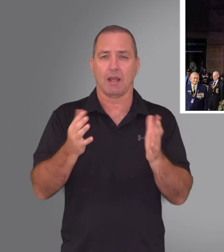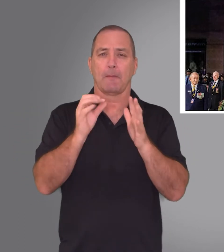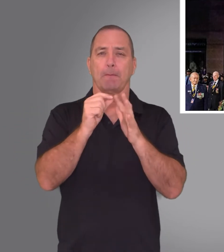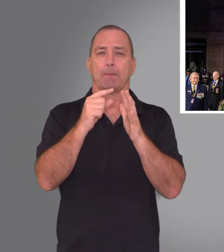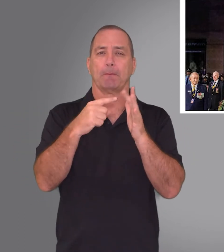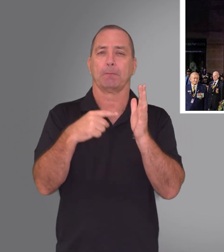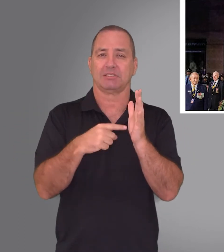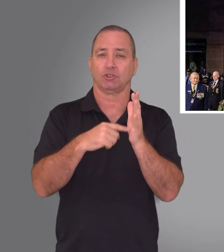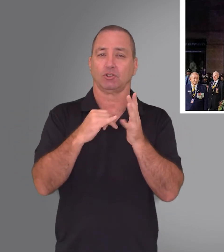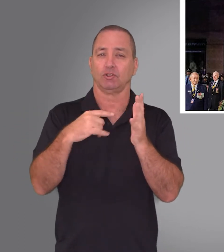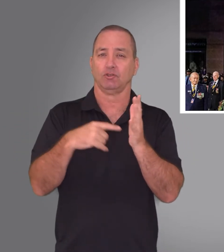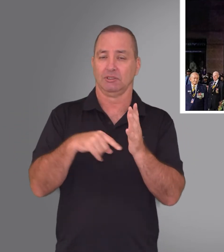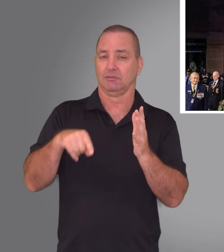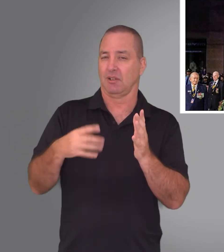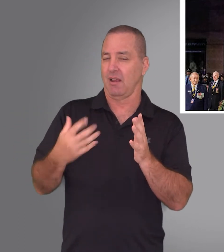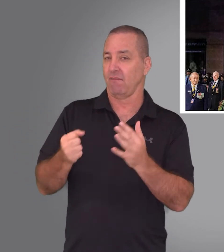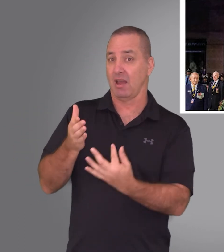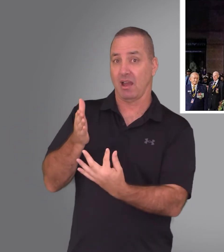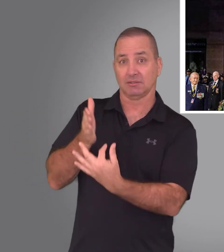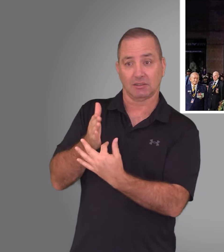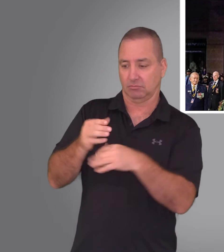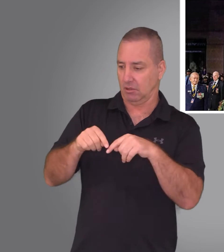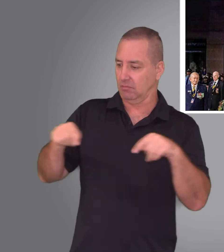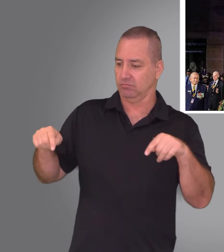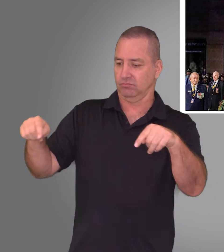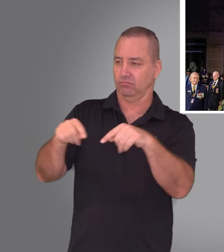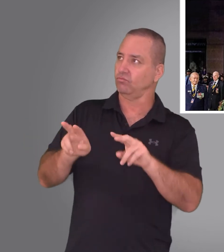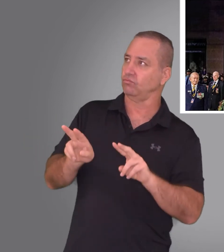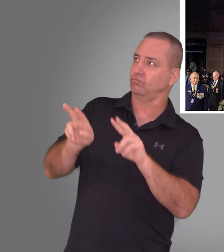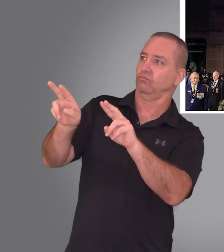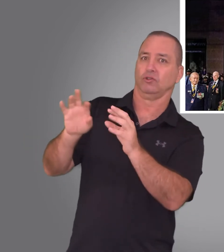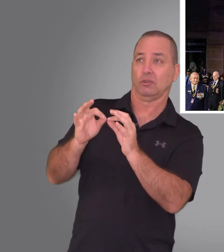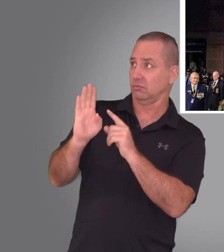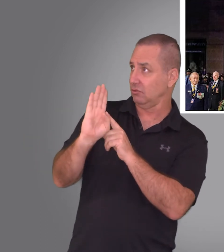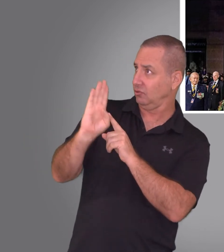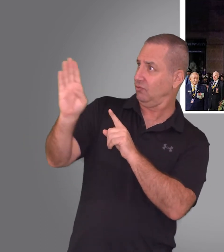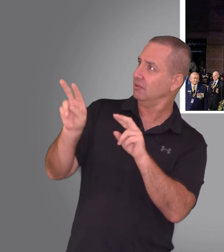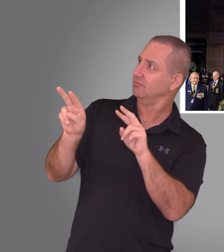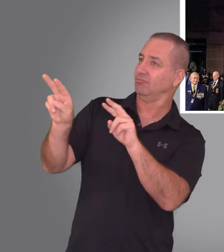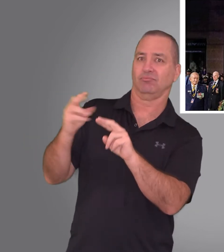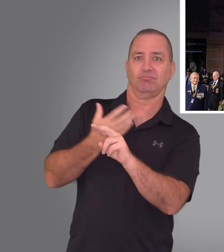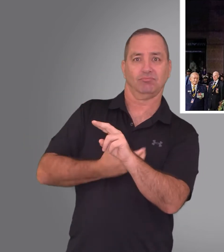The street where you can gather is on Pitt Street. That's where the access will be to be able to watch and interpreter directly.